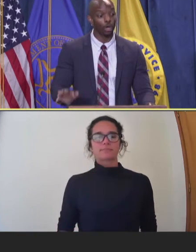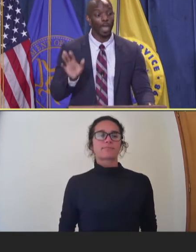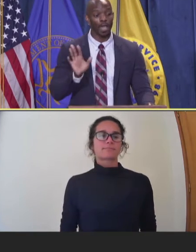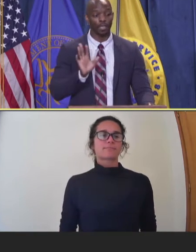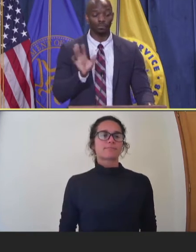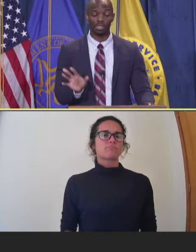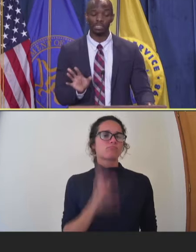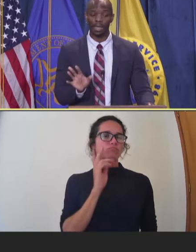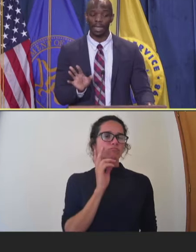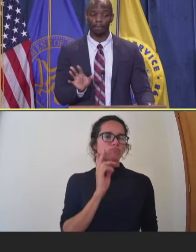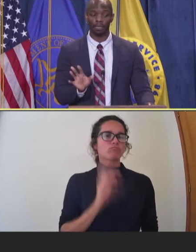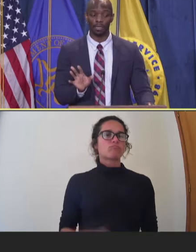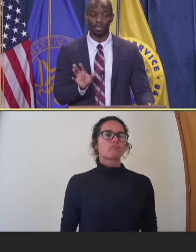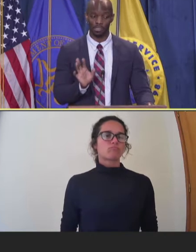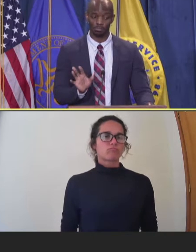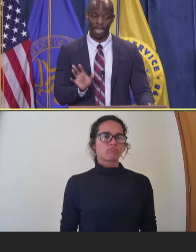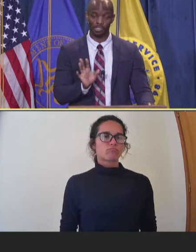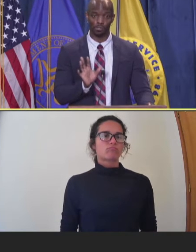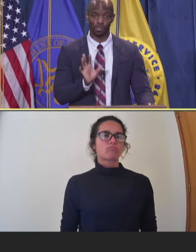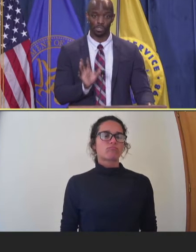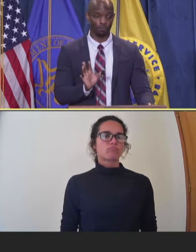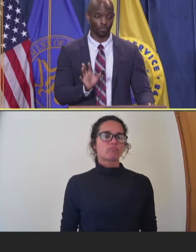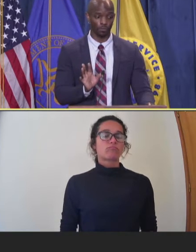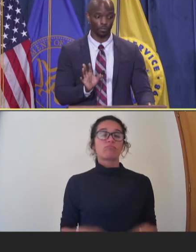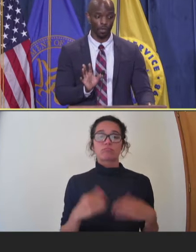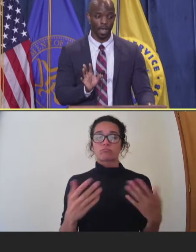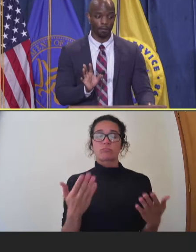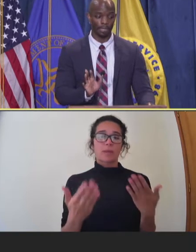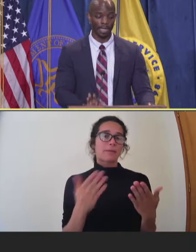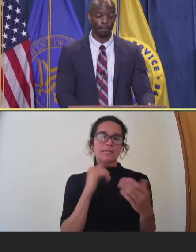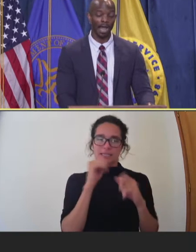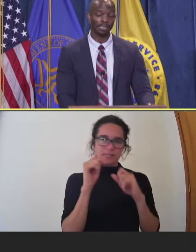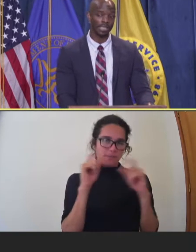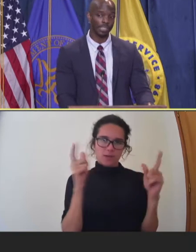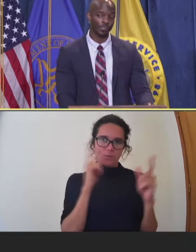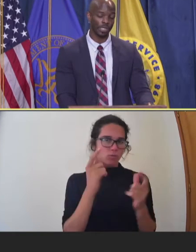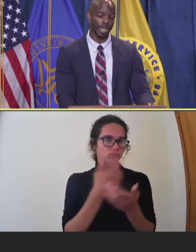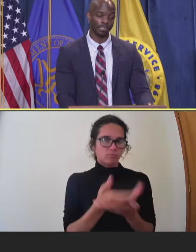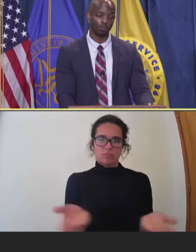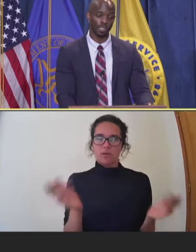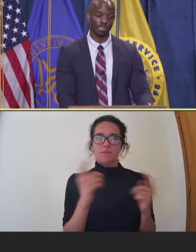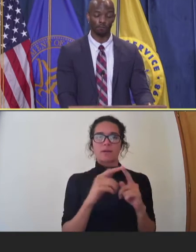So, this might not be a surprise to several of you. But mpox is interconnected with several